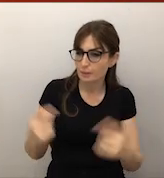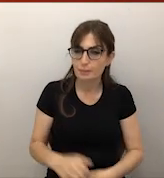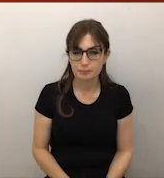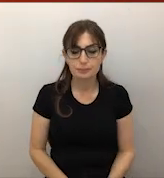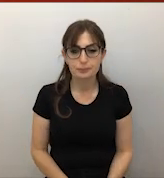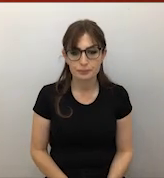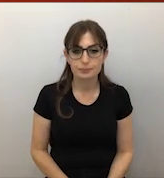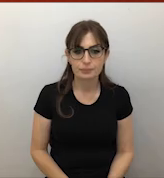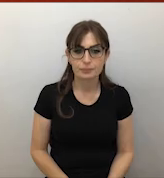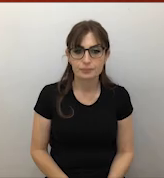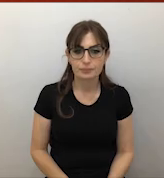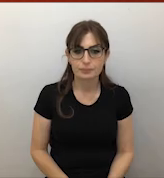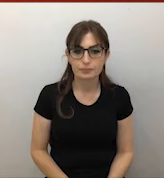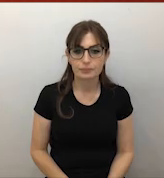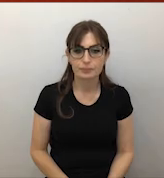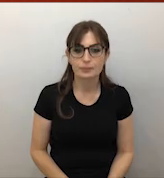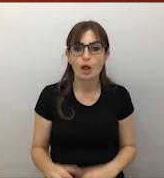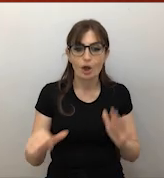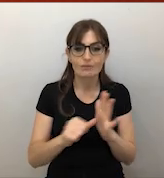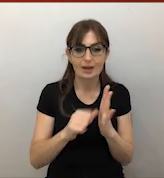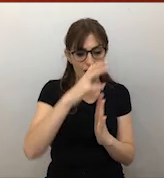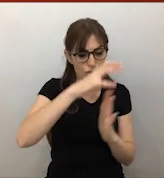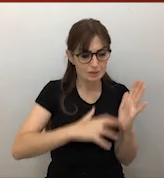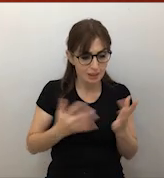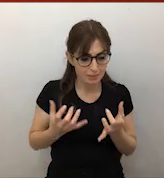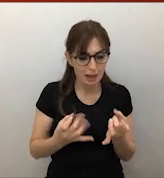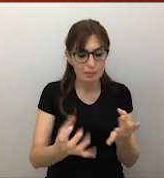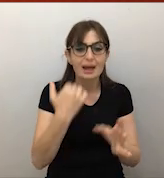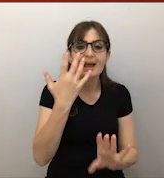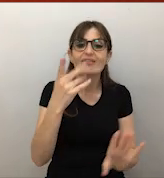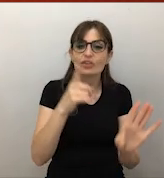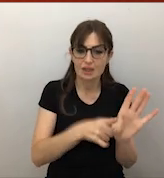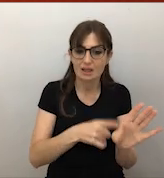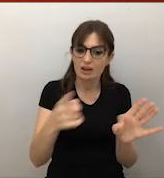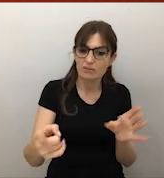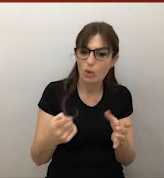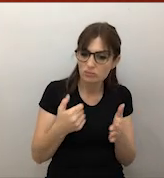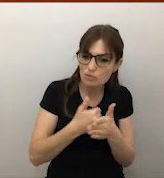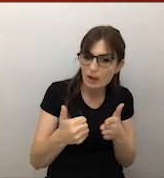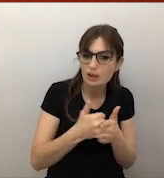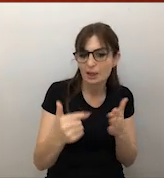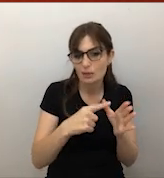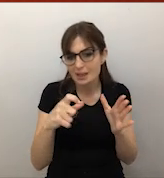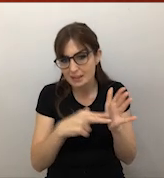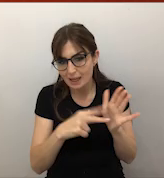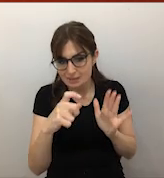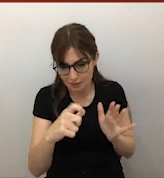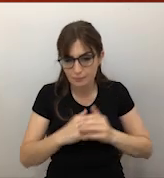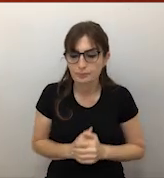First, financial statements are prepared annually for regulators and other external stakeholders. The form and content